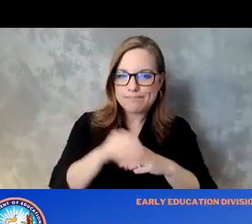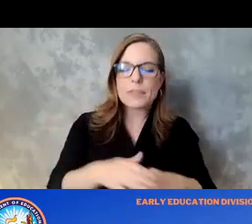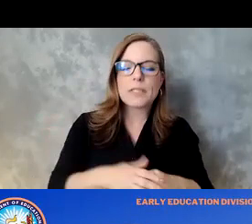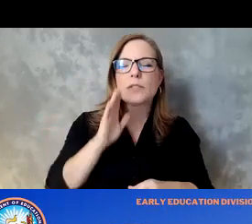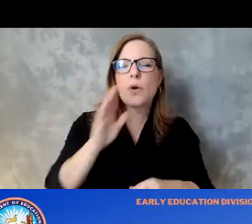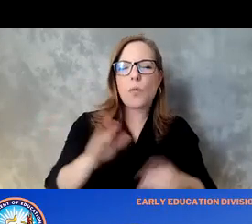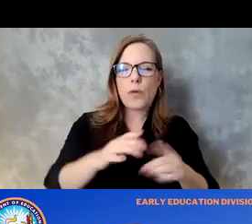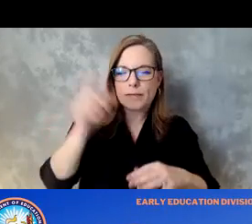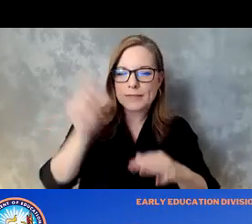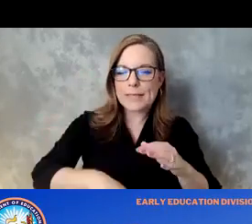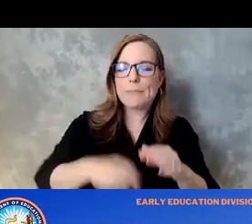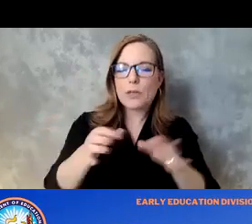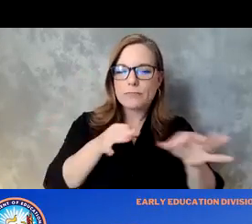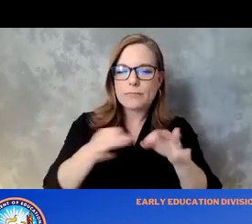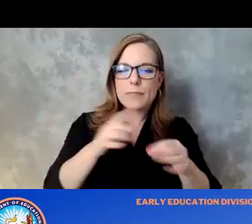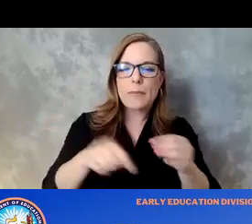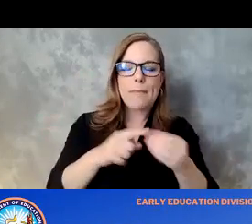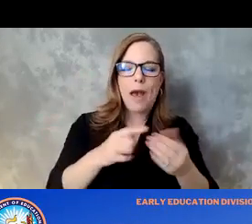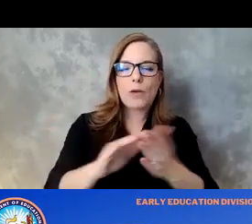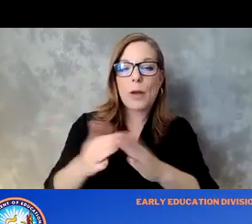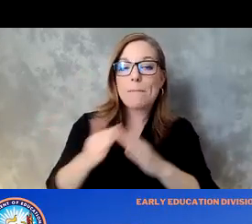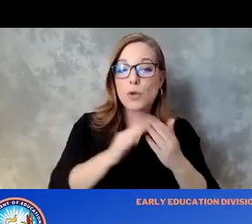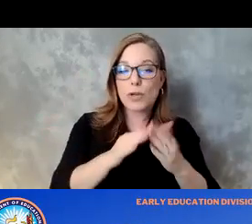Community Engagement and Partnerships today but we want to make sure you know what is